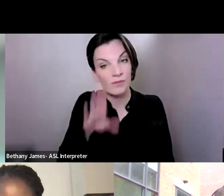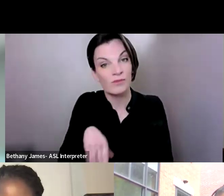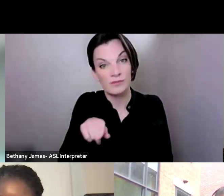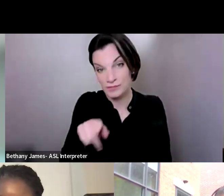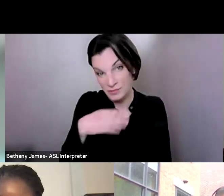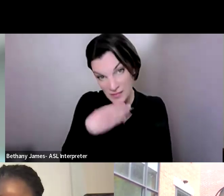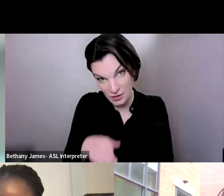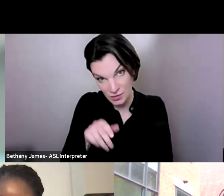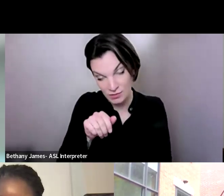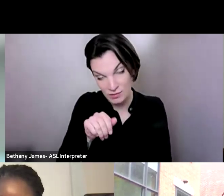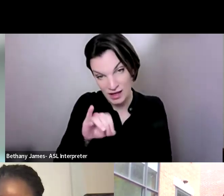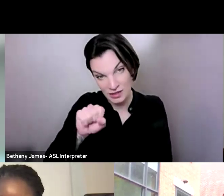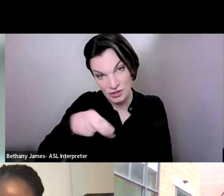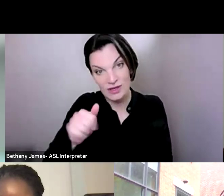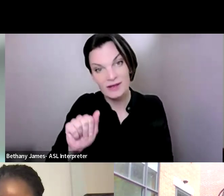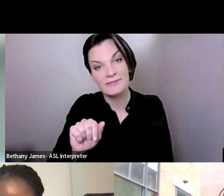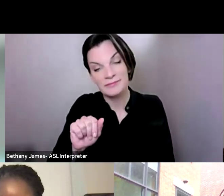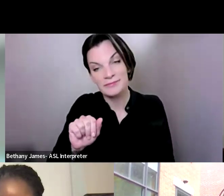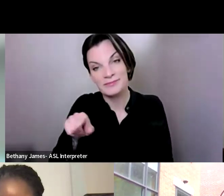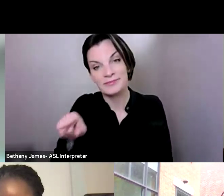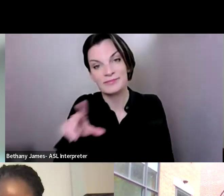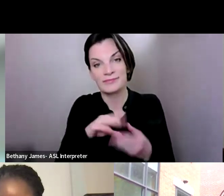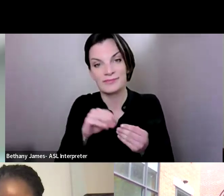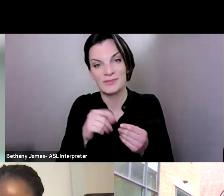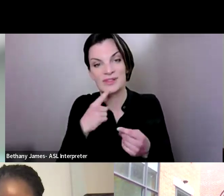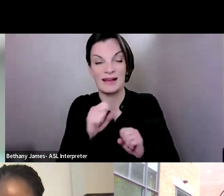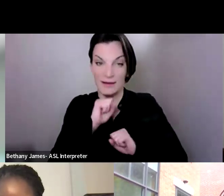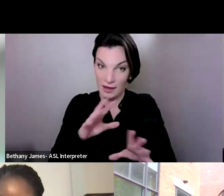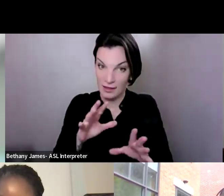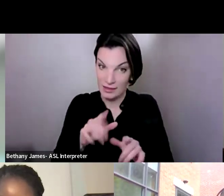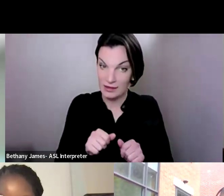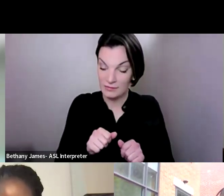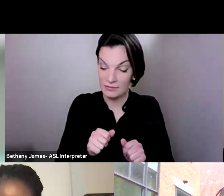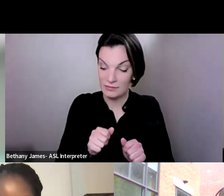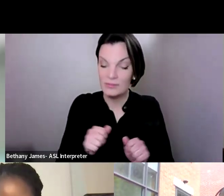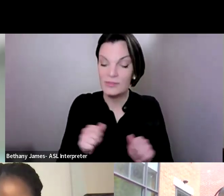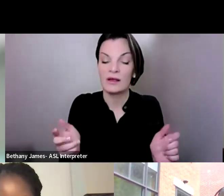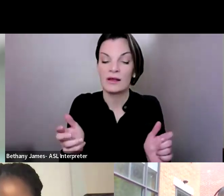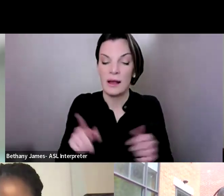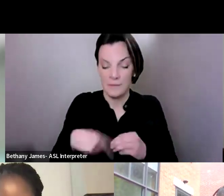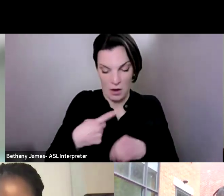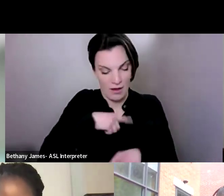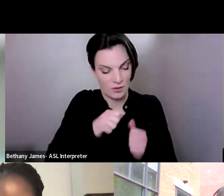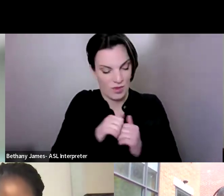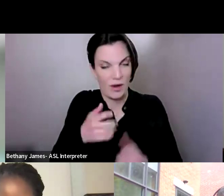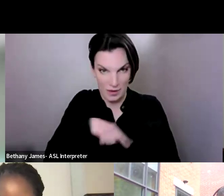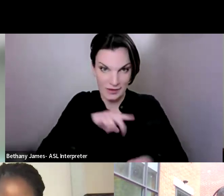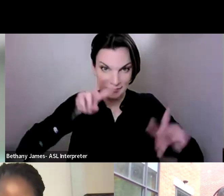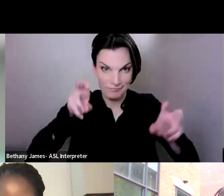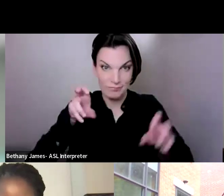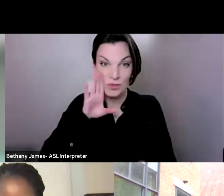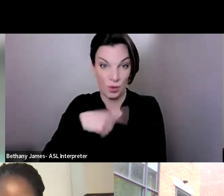but she said, "Nothing about us without us," and All of Us has adopted that phrase to say, "No